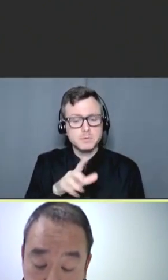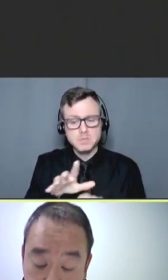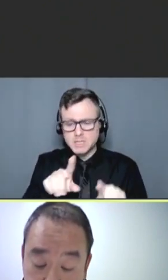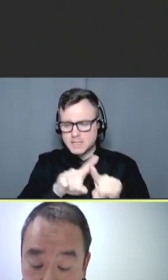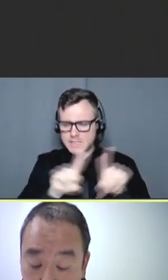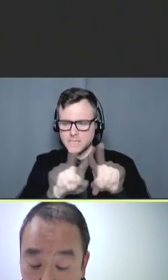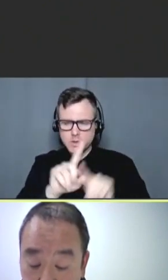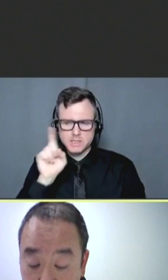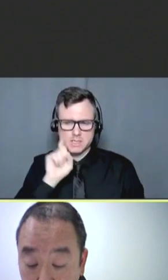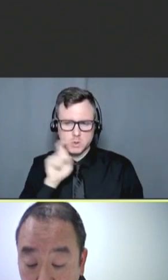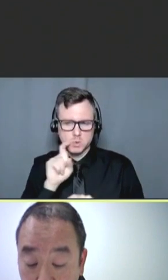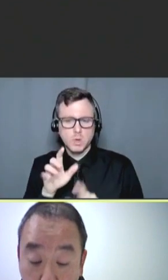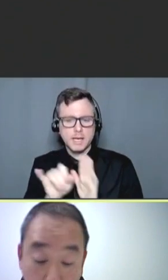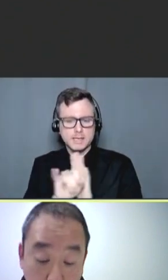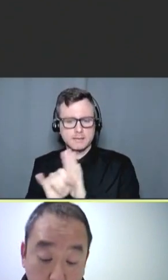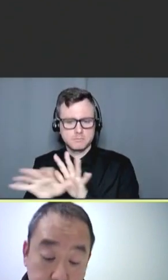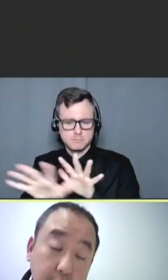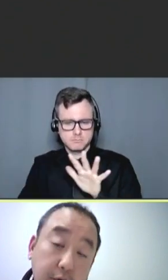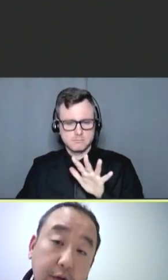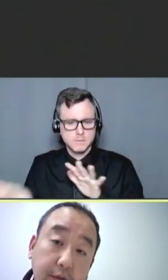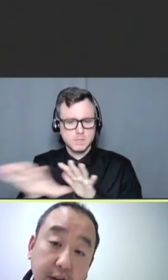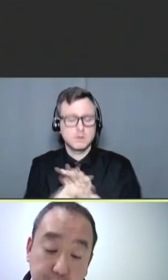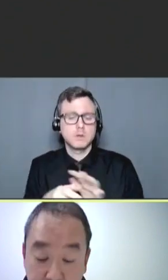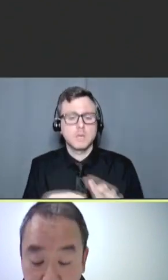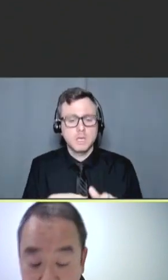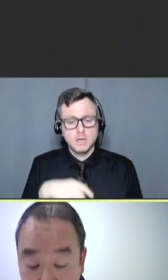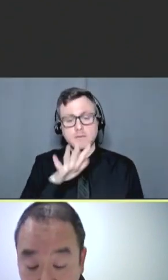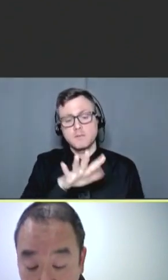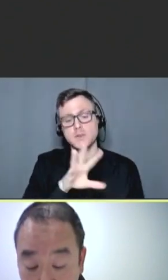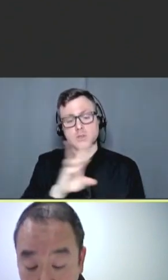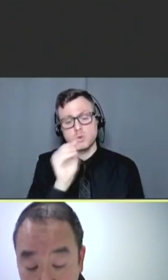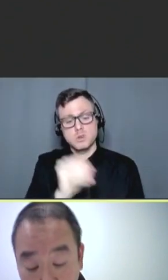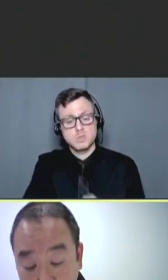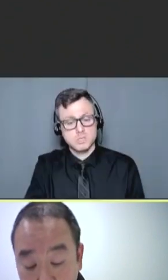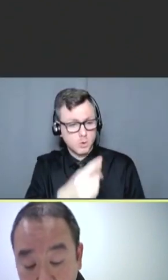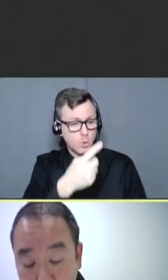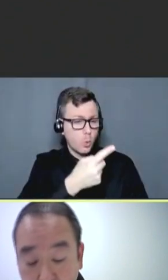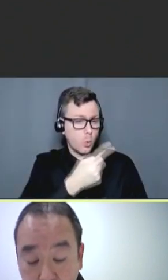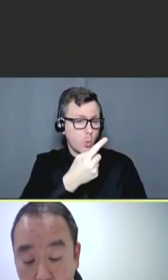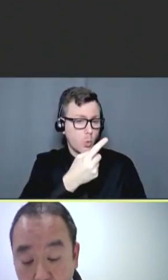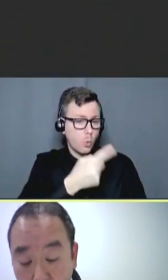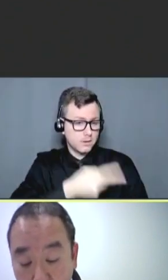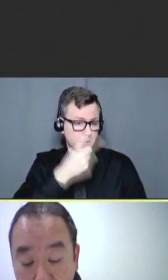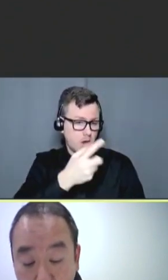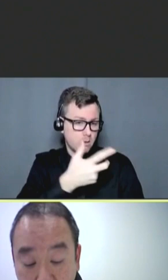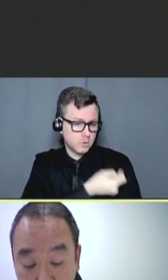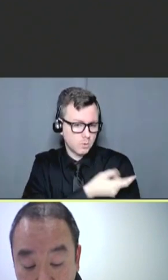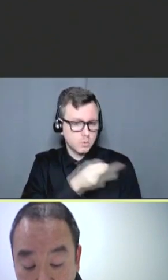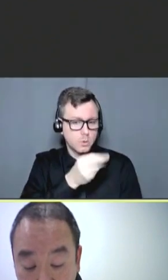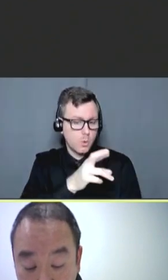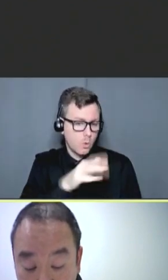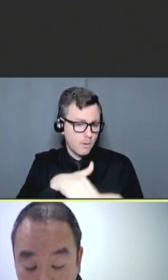56 percent had received one or more doses of HPV vaccine. But, in contrast, 8 percent of males